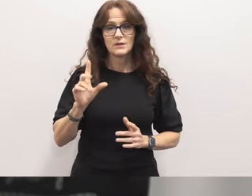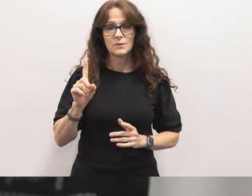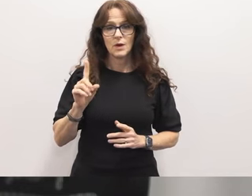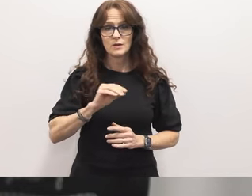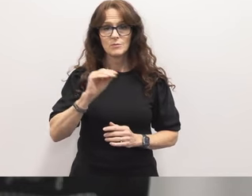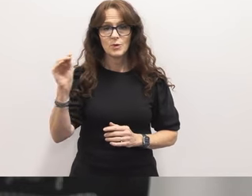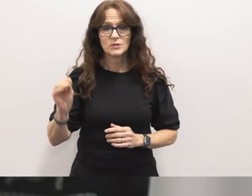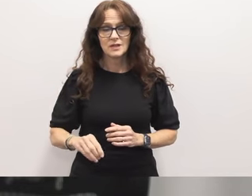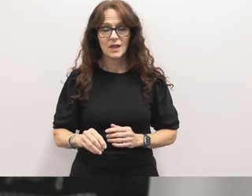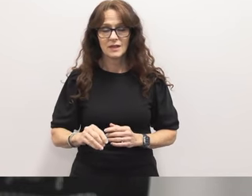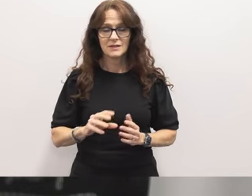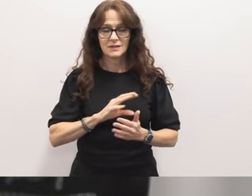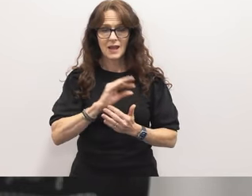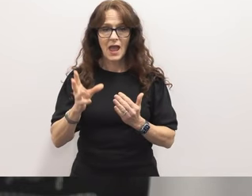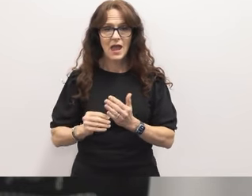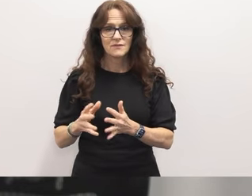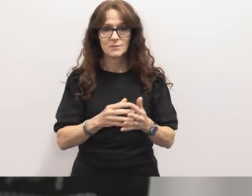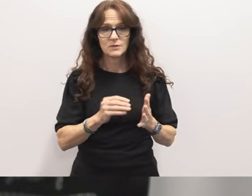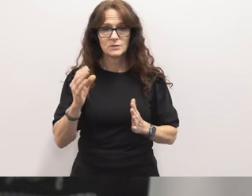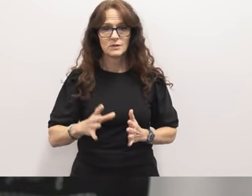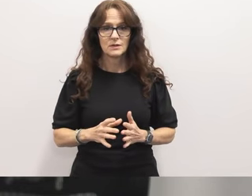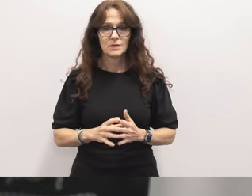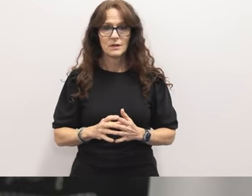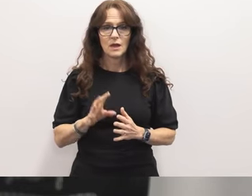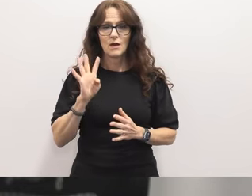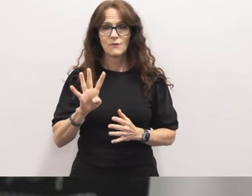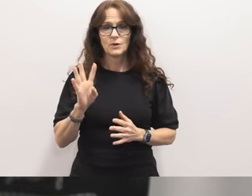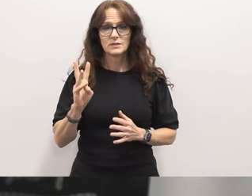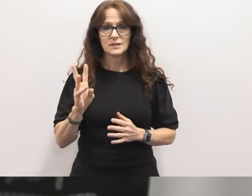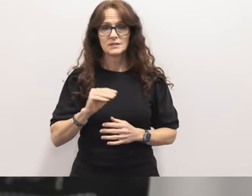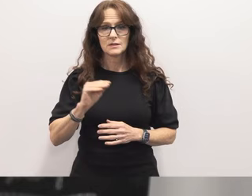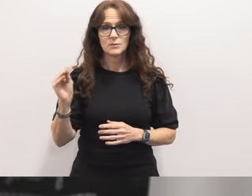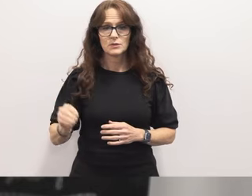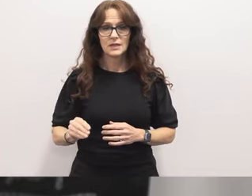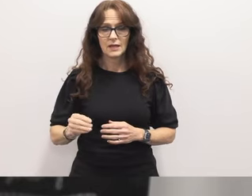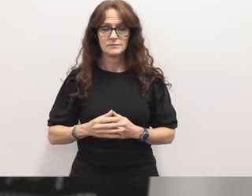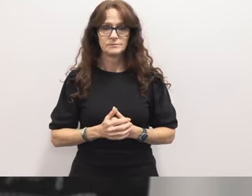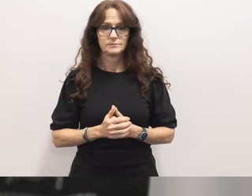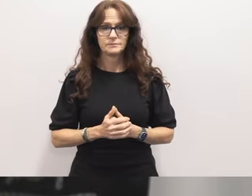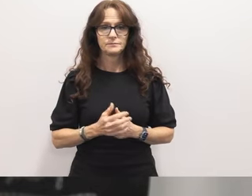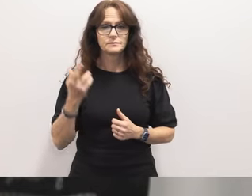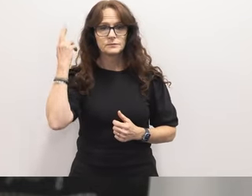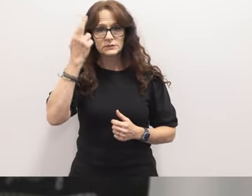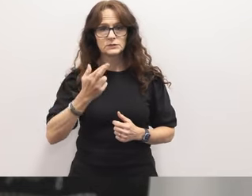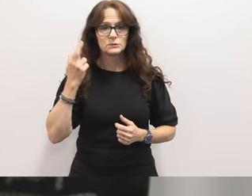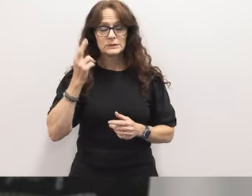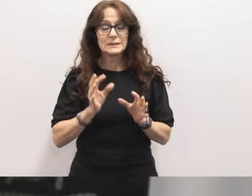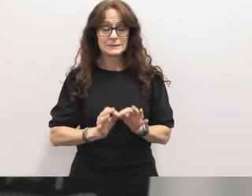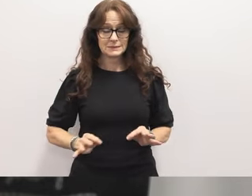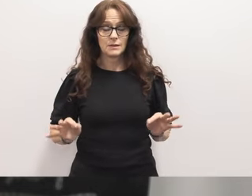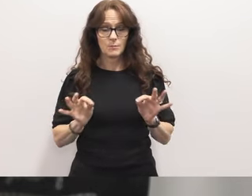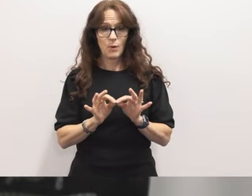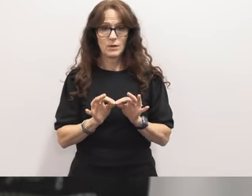and my African-American students were reading at 46%. The reason this is significant right now